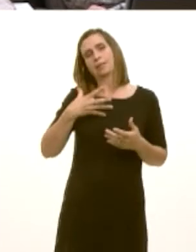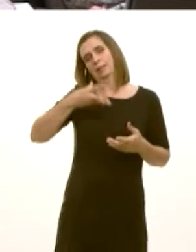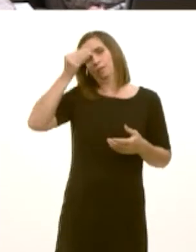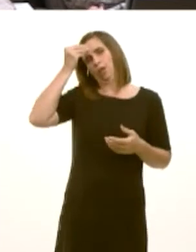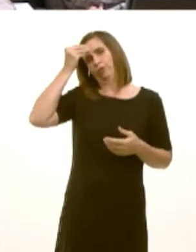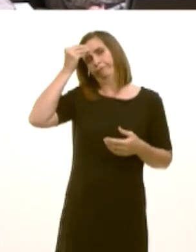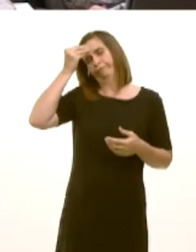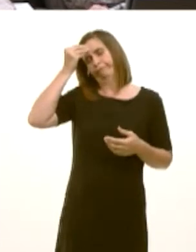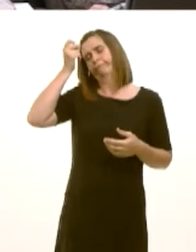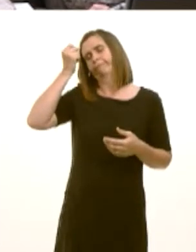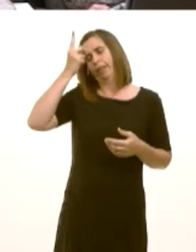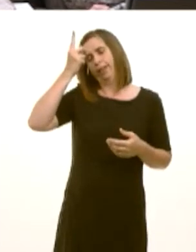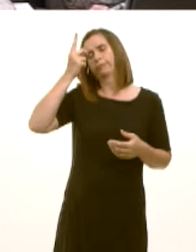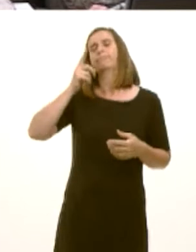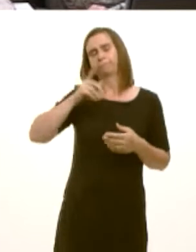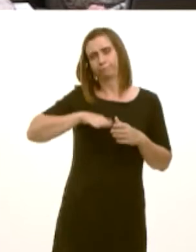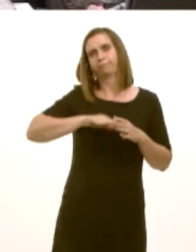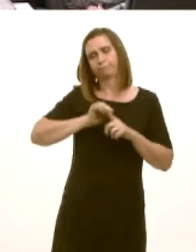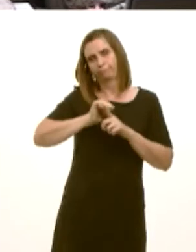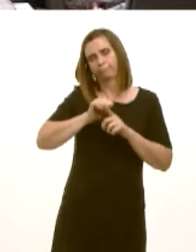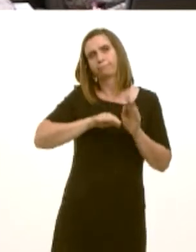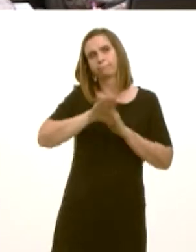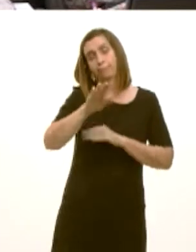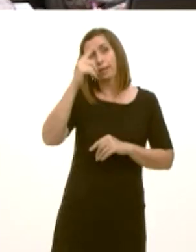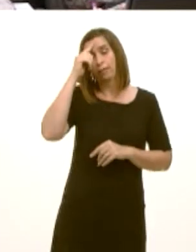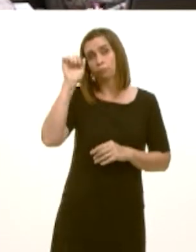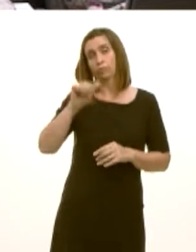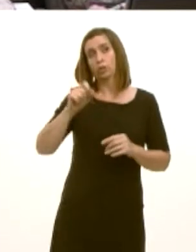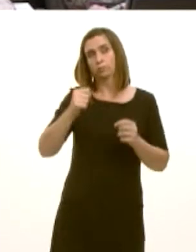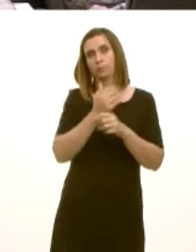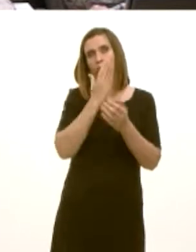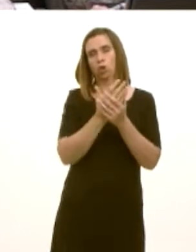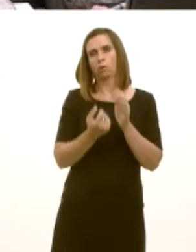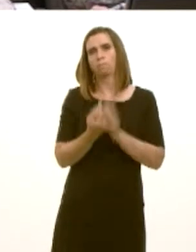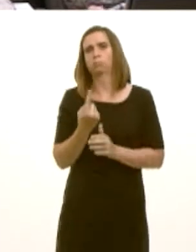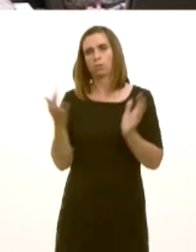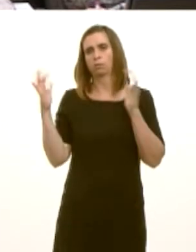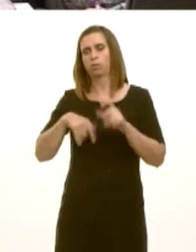We do try to ensure that there is sufficient distance between events, but sometimes thatís not possible.